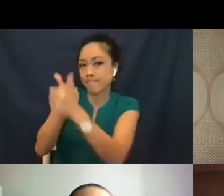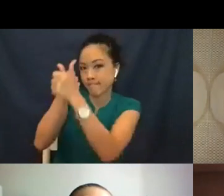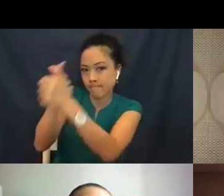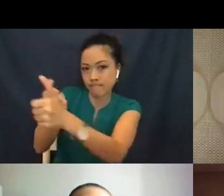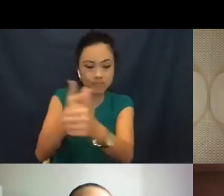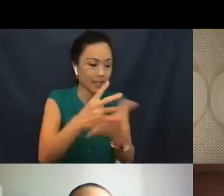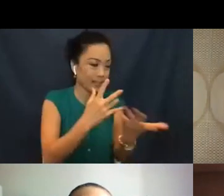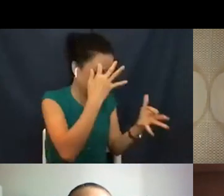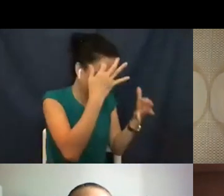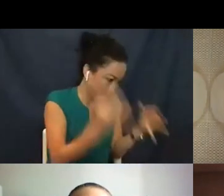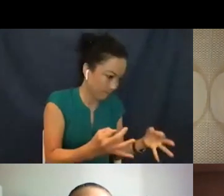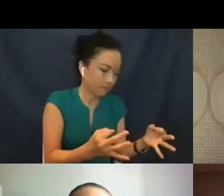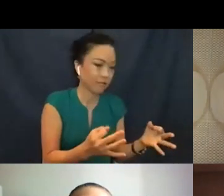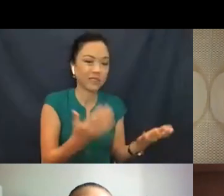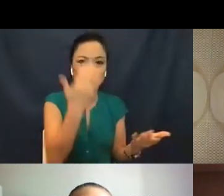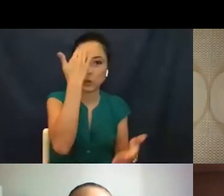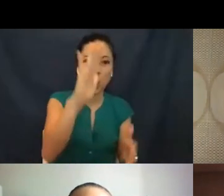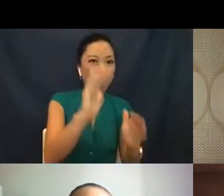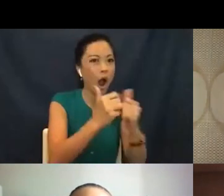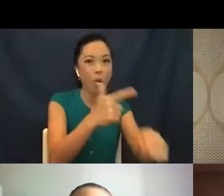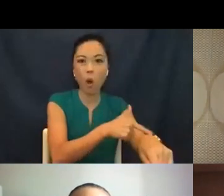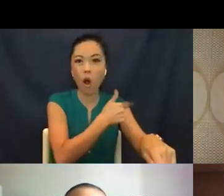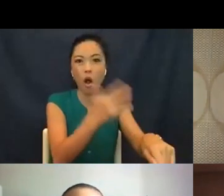We had engagements happening in May, we're sitting